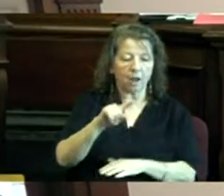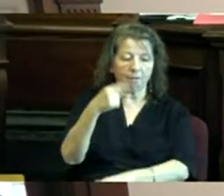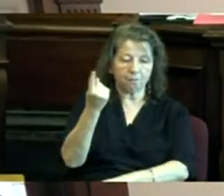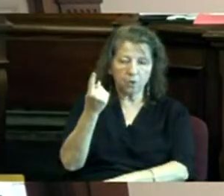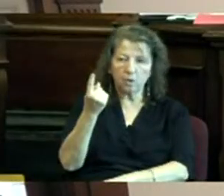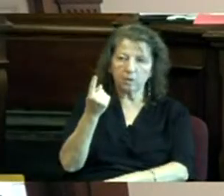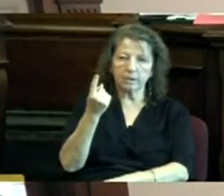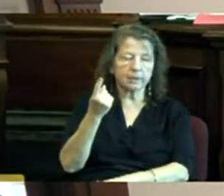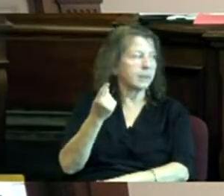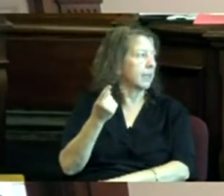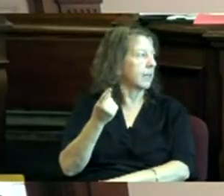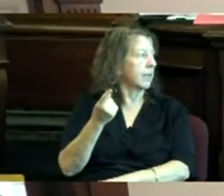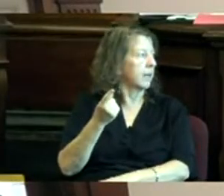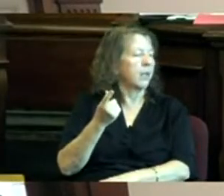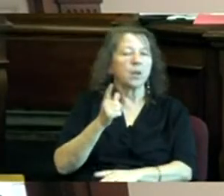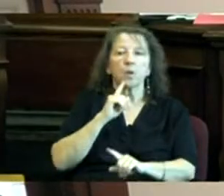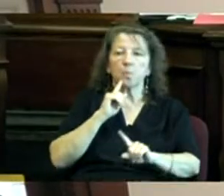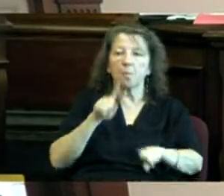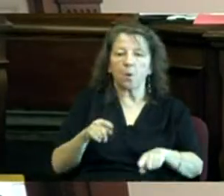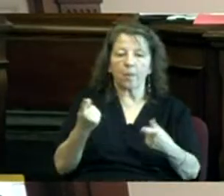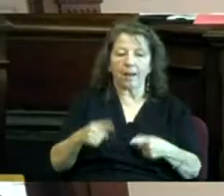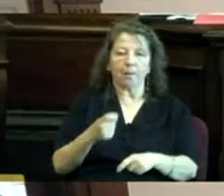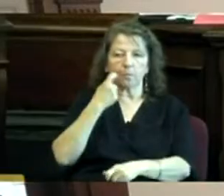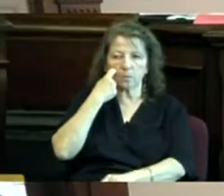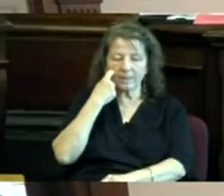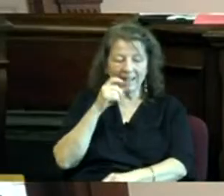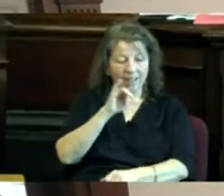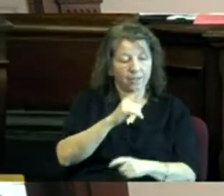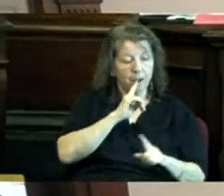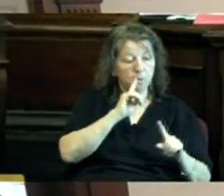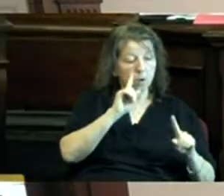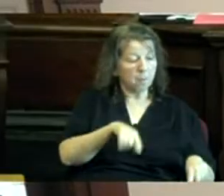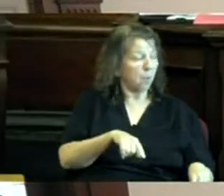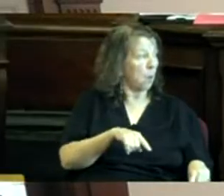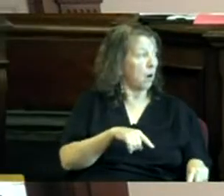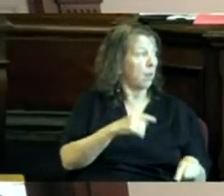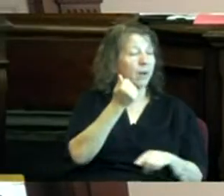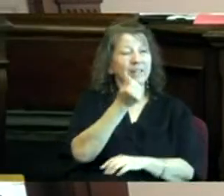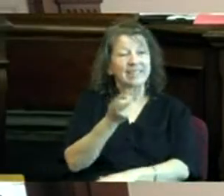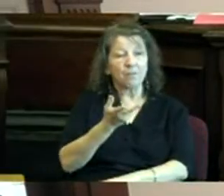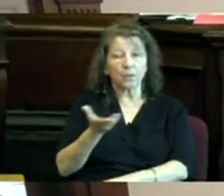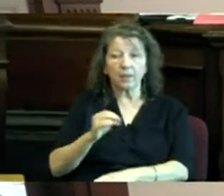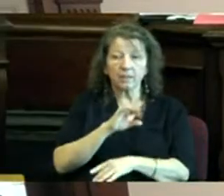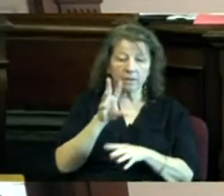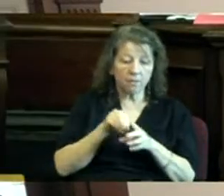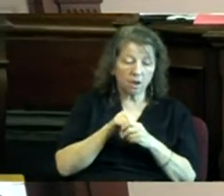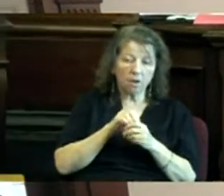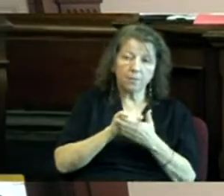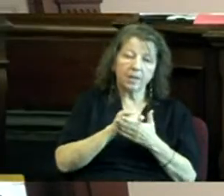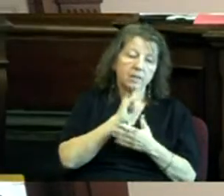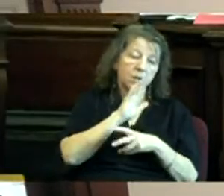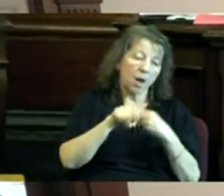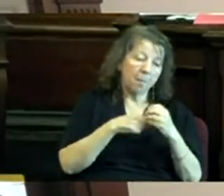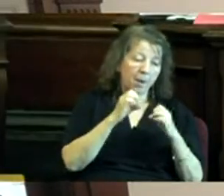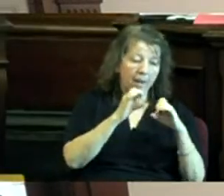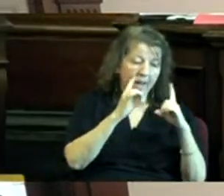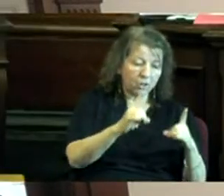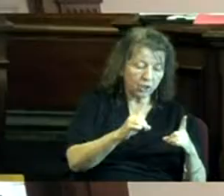the community through the Childhood Poverty Initiative that I put out the report